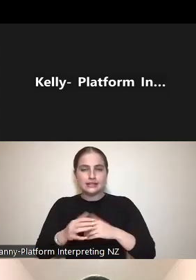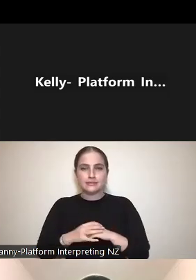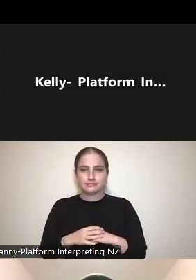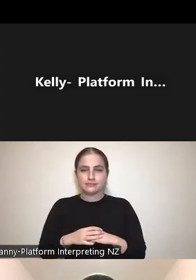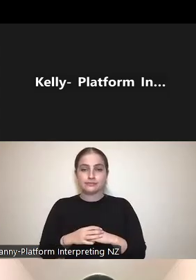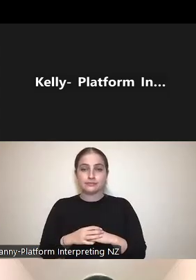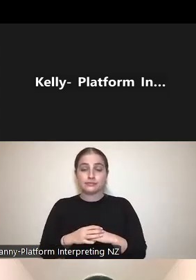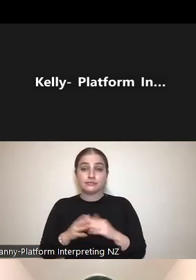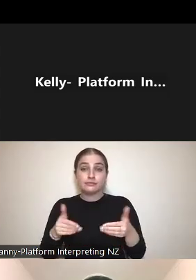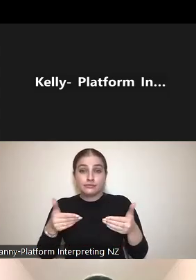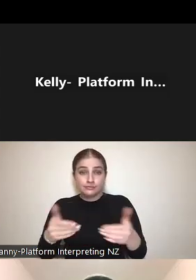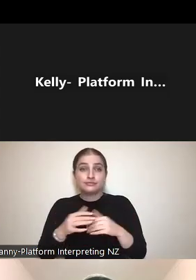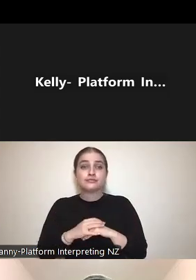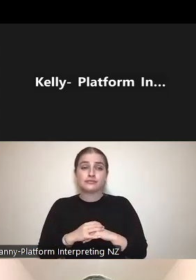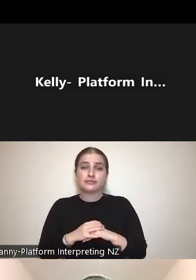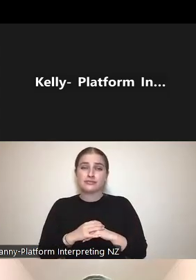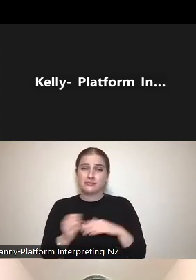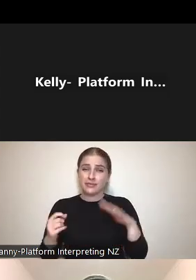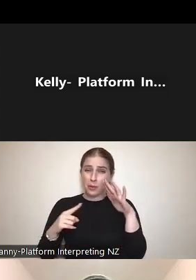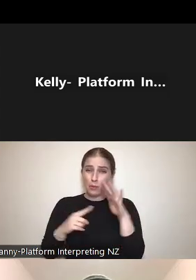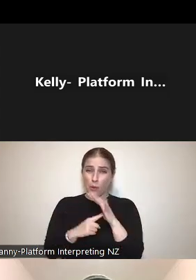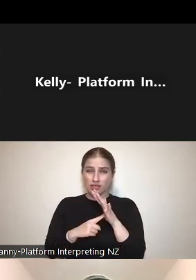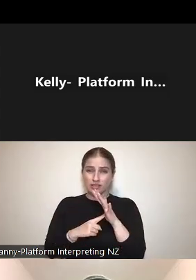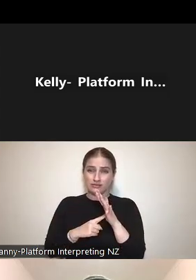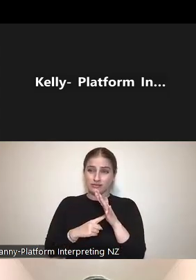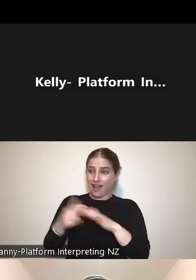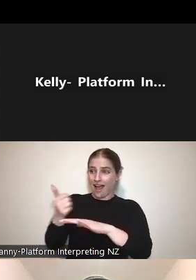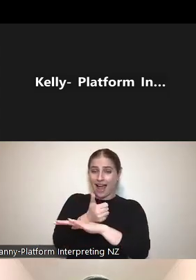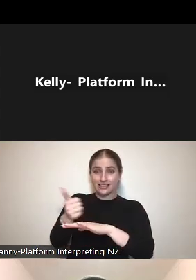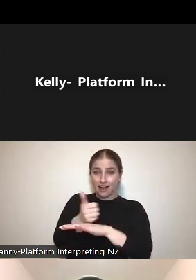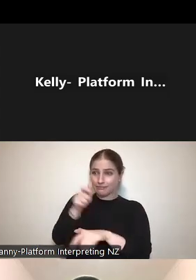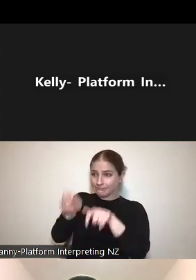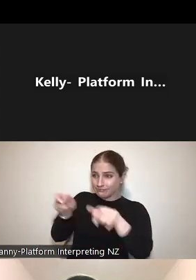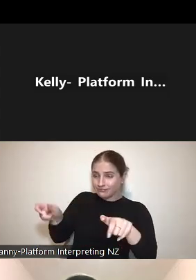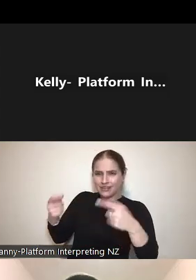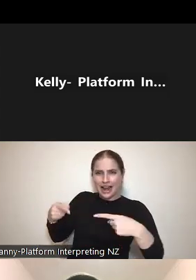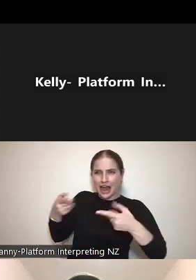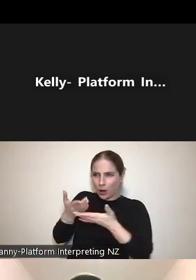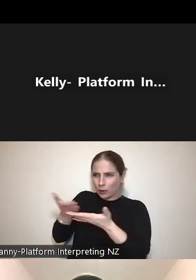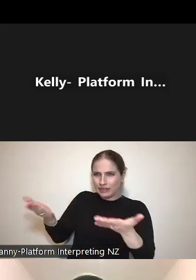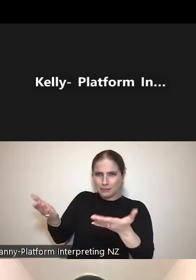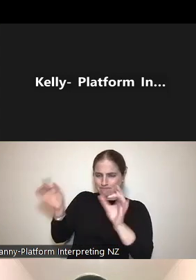you let actors be actors, and have a different process for navigating